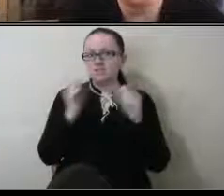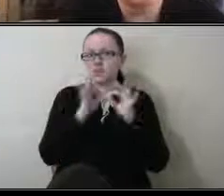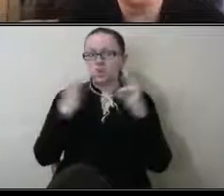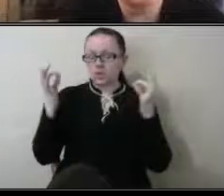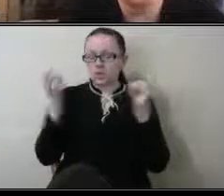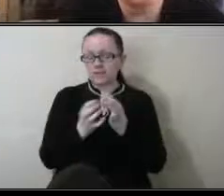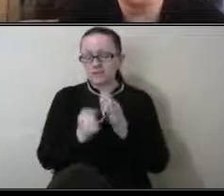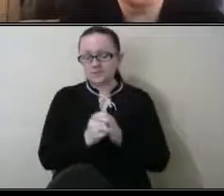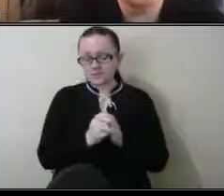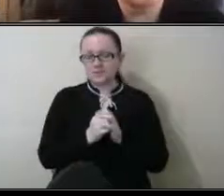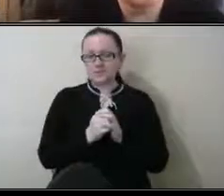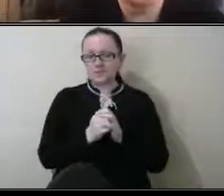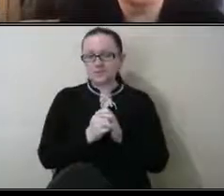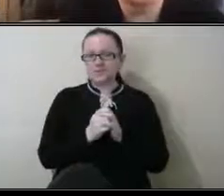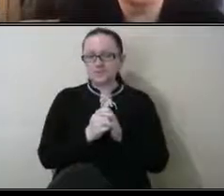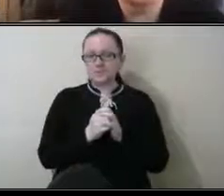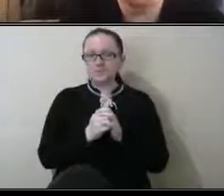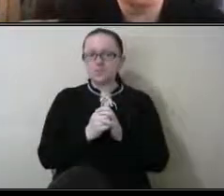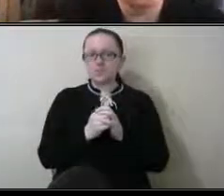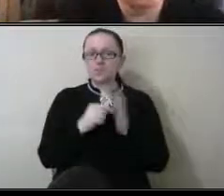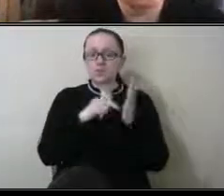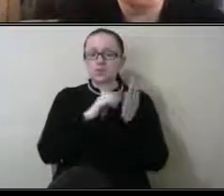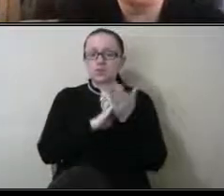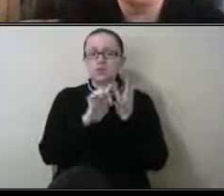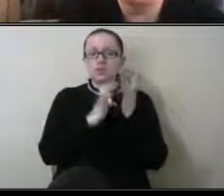thomas fitted into that role extremely well